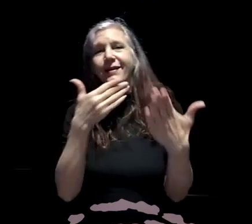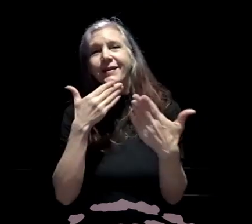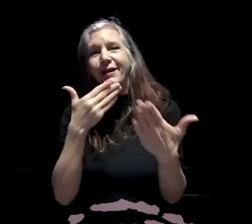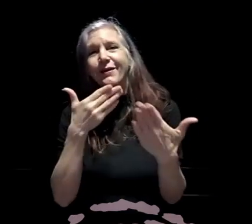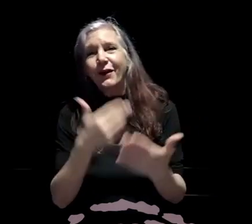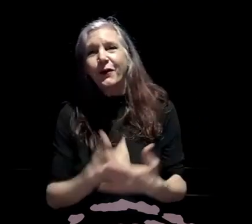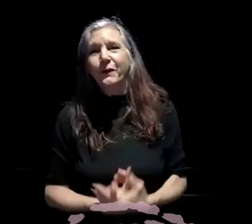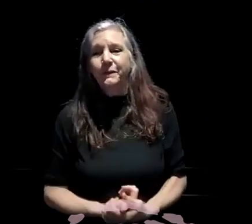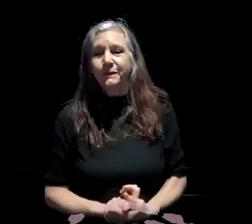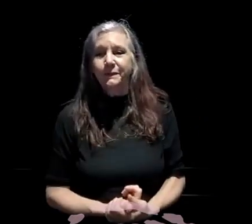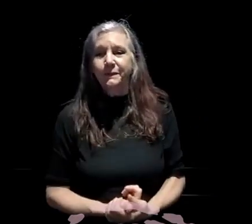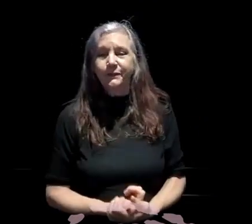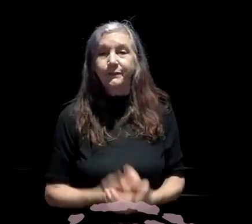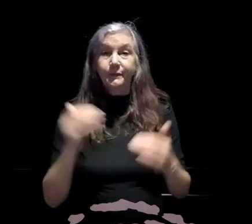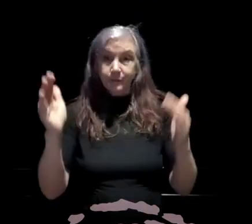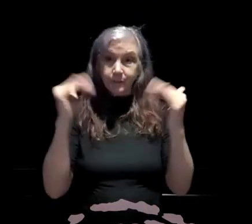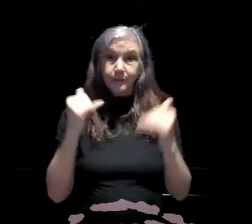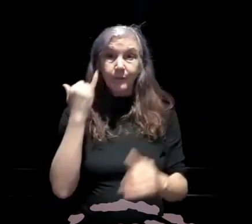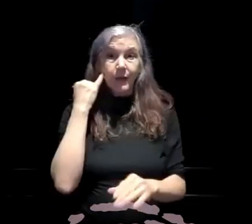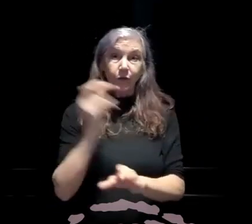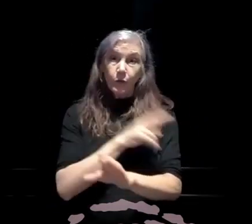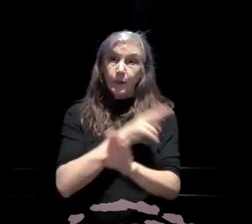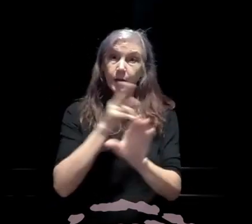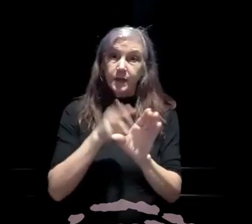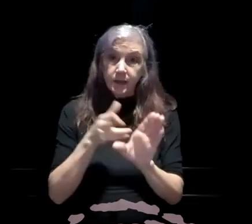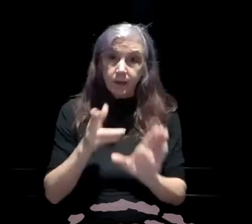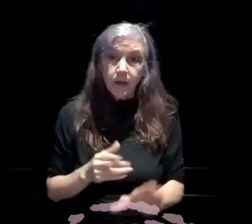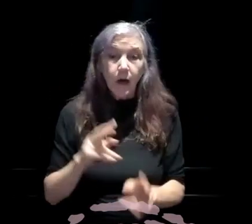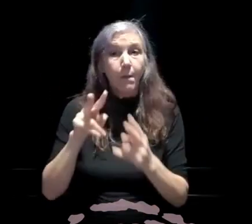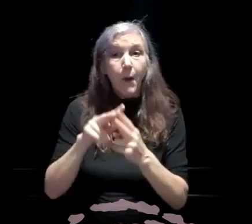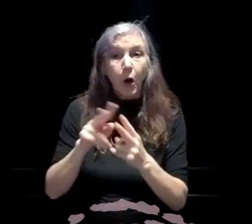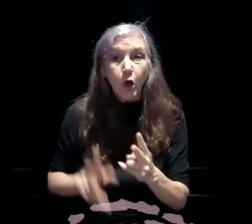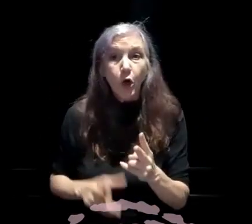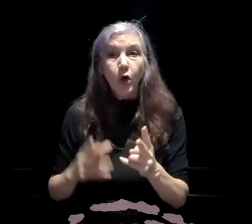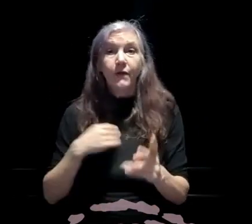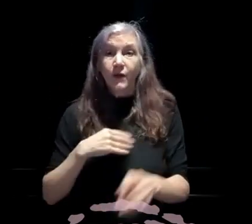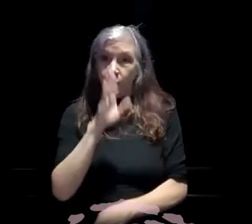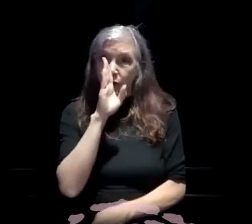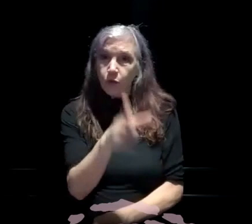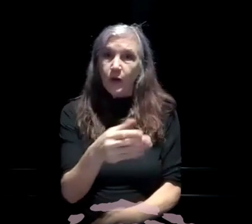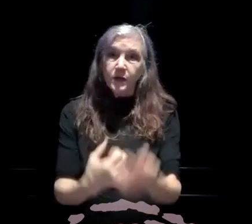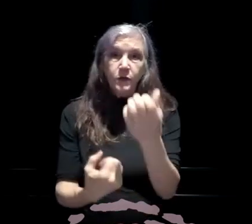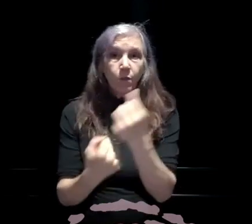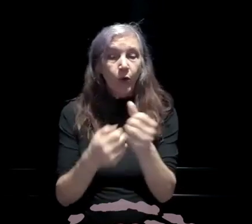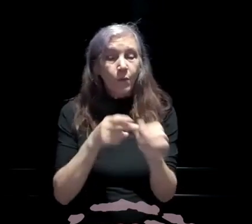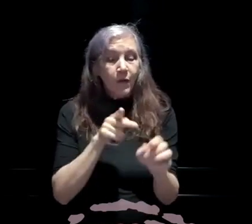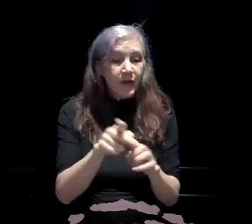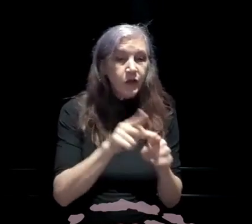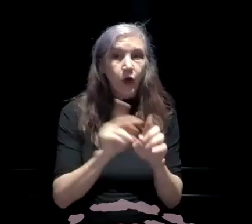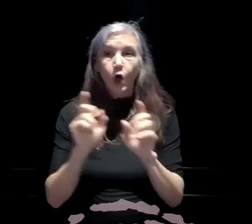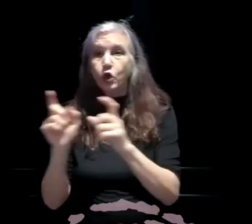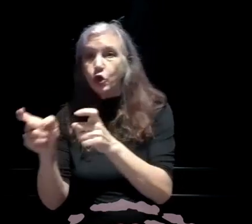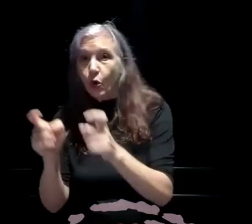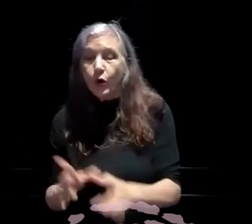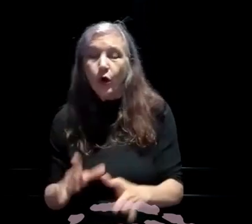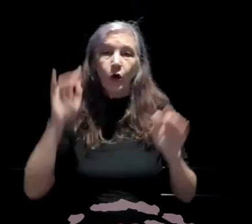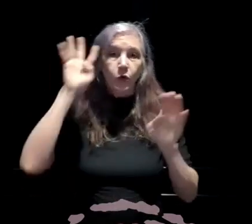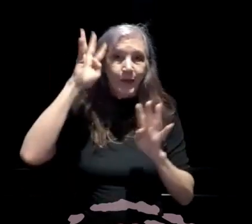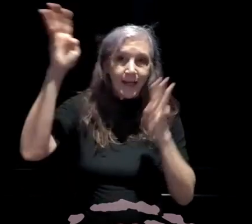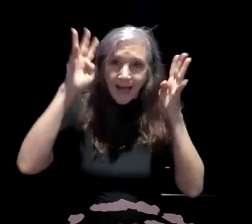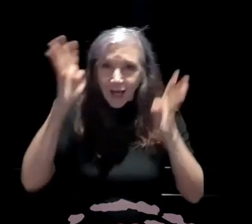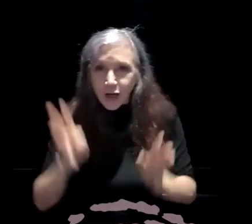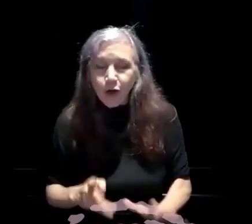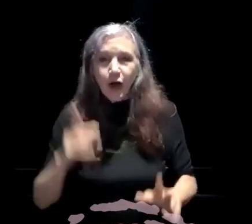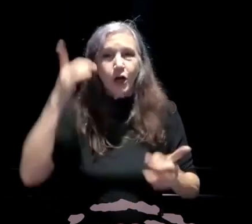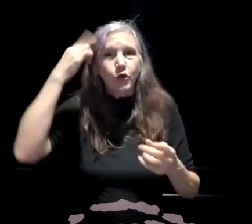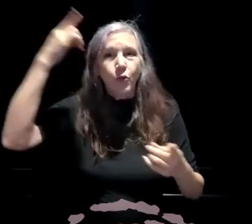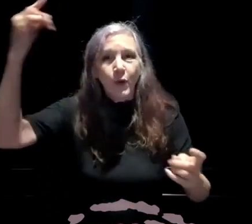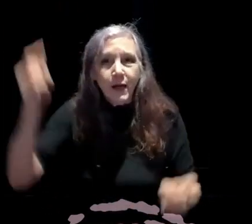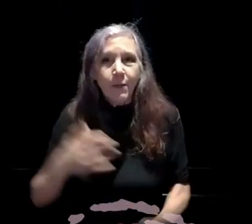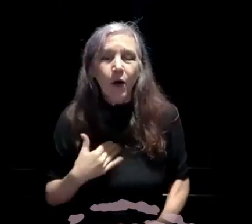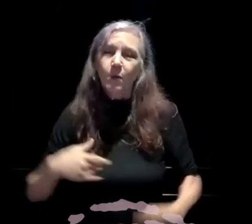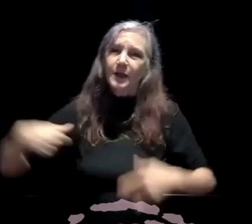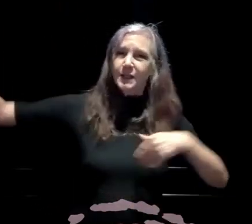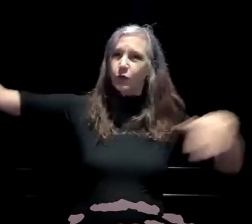Thank you so much. If you are a participant, if you are a partner, if you are a direct support professional, a donor, a creator, a dreamer, please wave or dance.